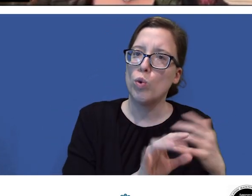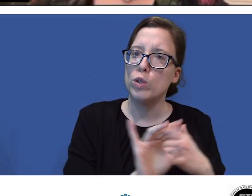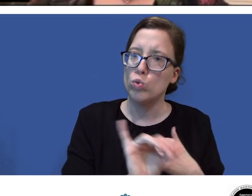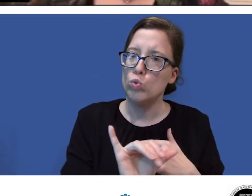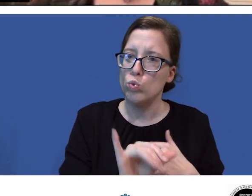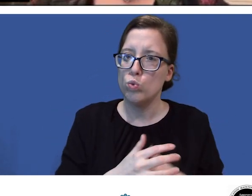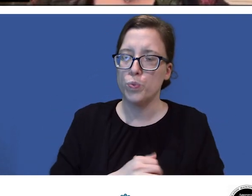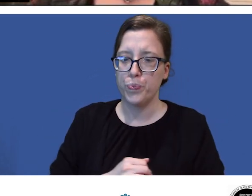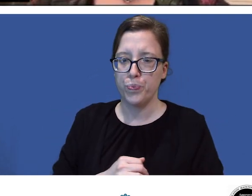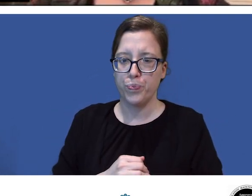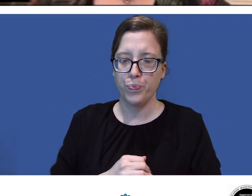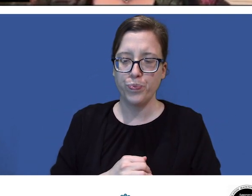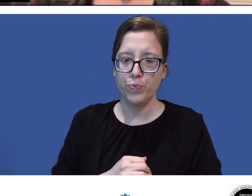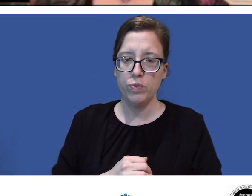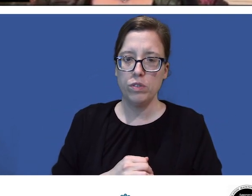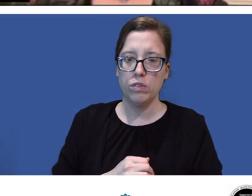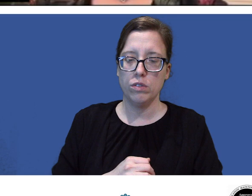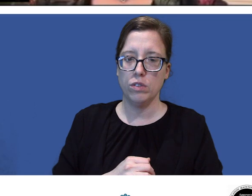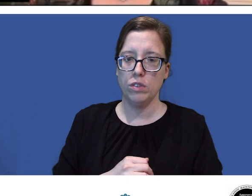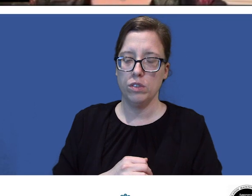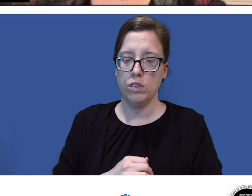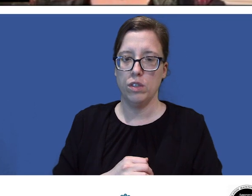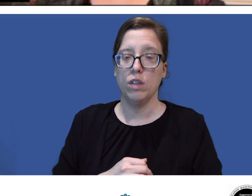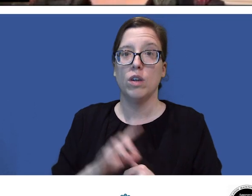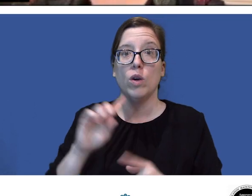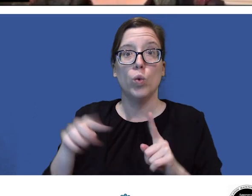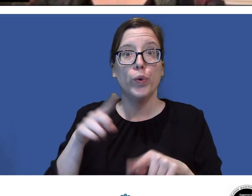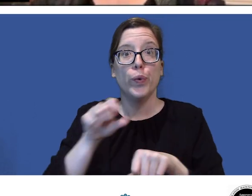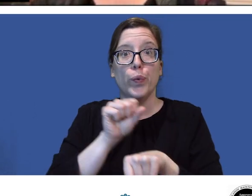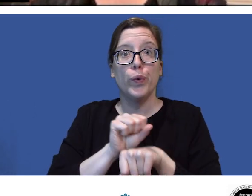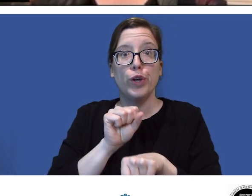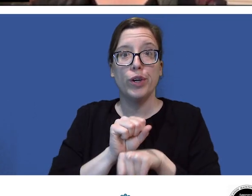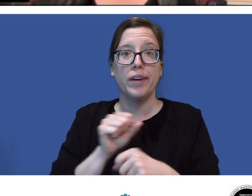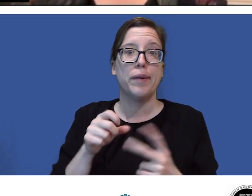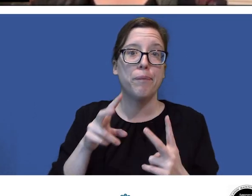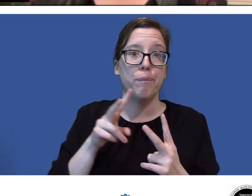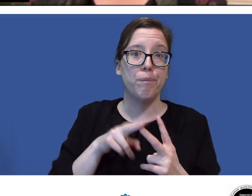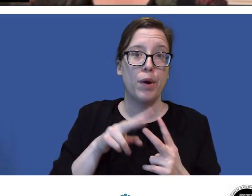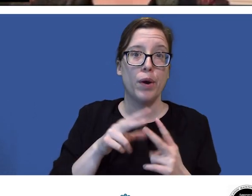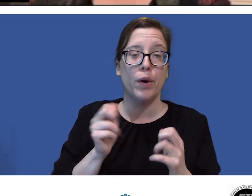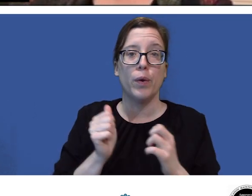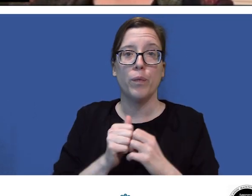what happens to us. When you're working